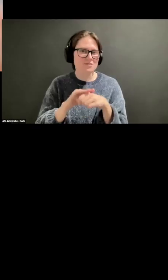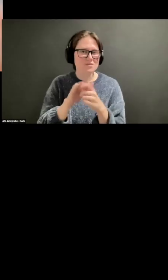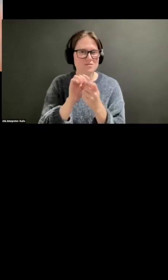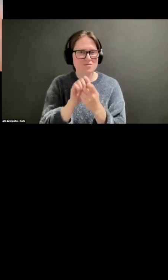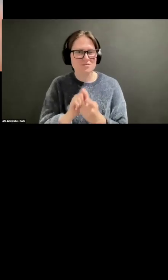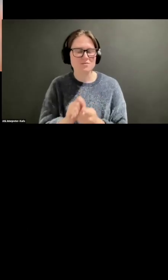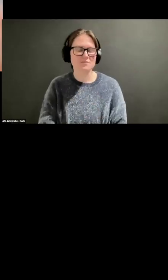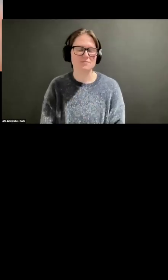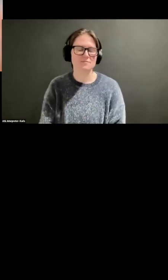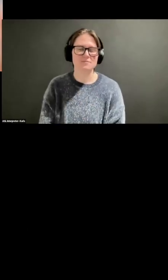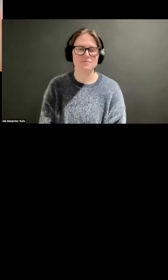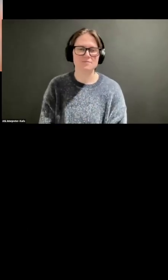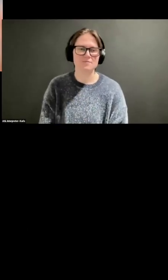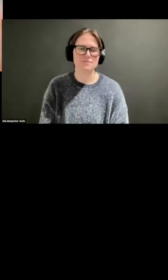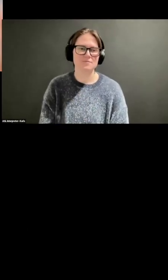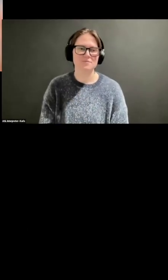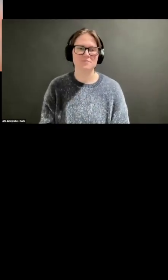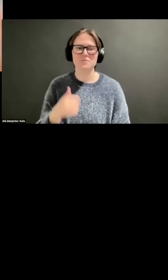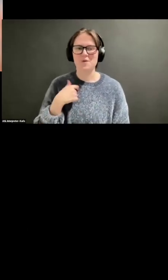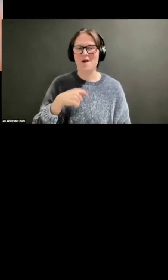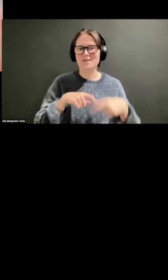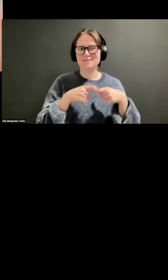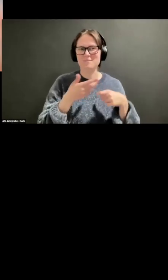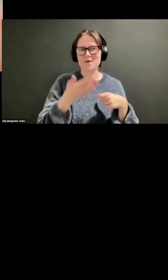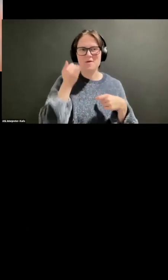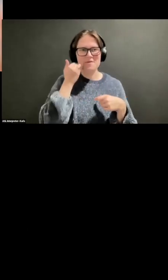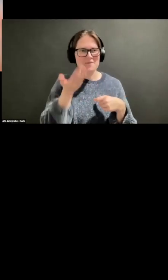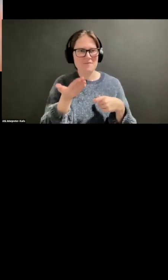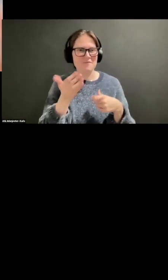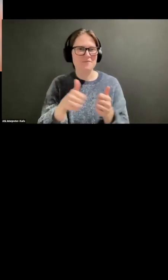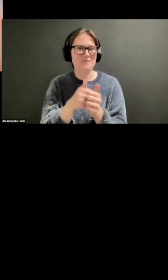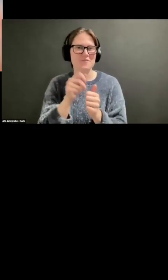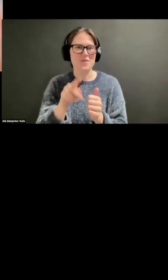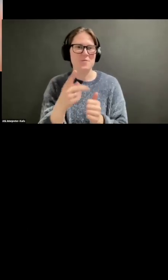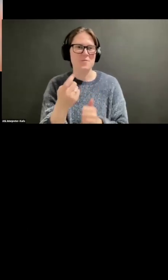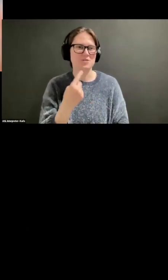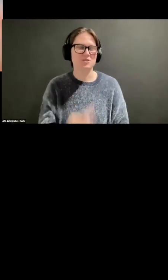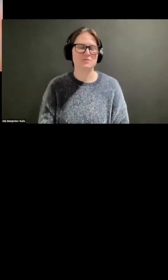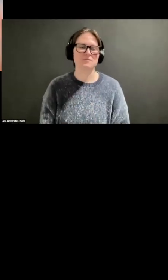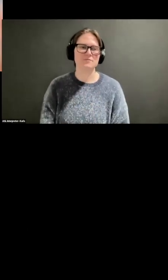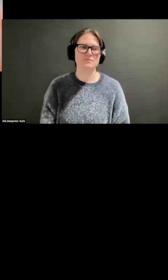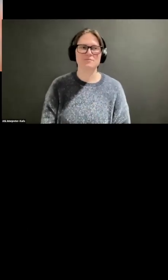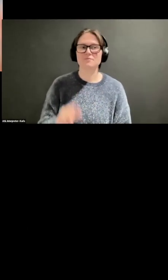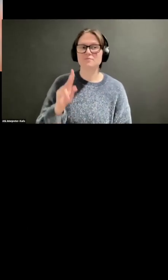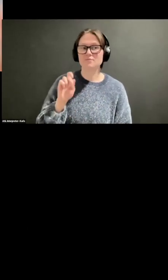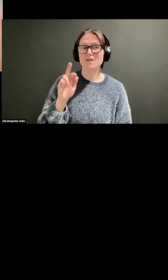So I'll stop there if there's another follow-up question. Yeah it's kind of that daily reckoning. I wondered